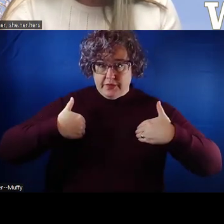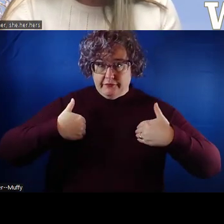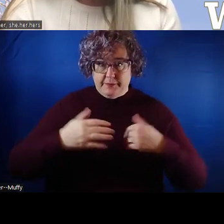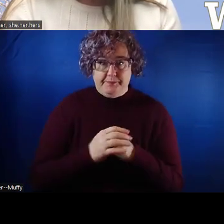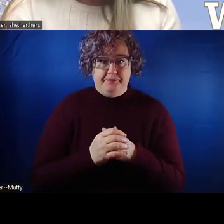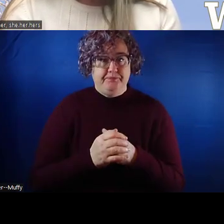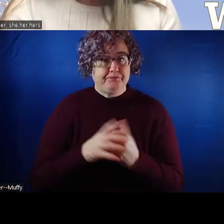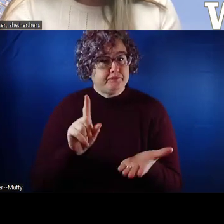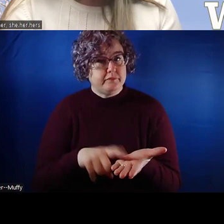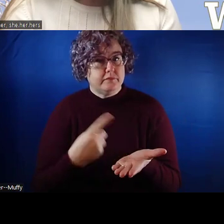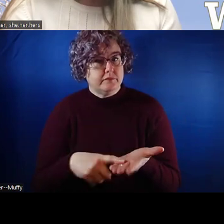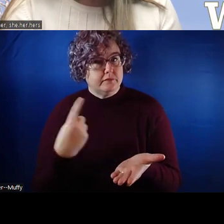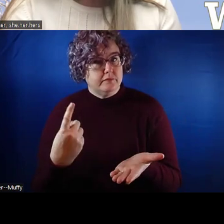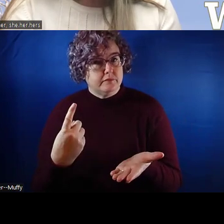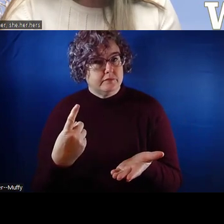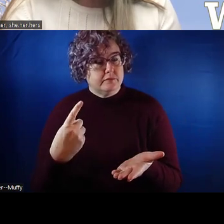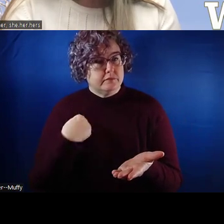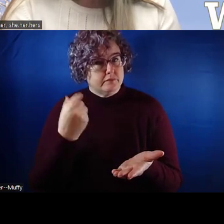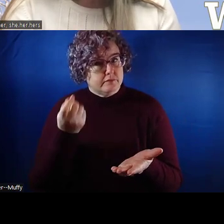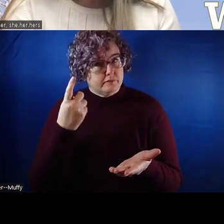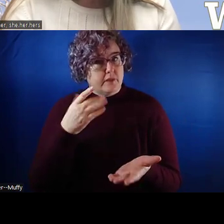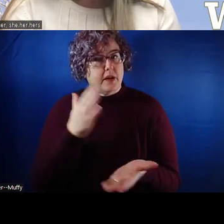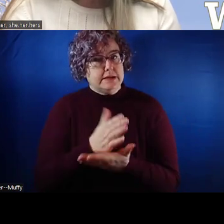Sometimes I understand that some medical providers